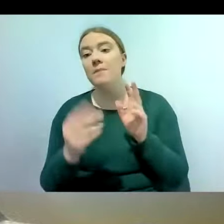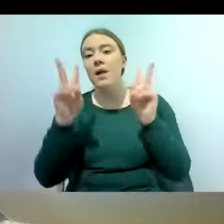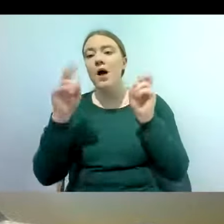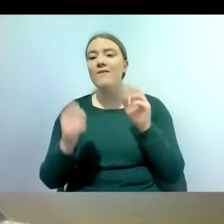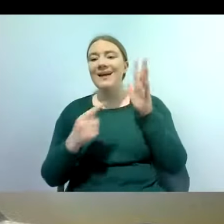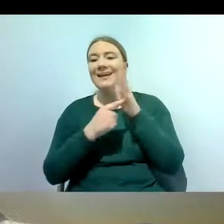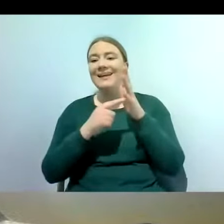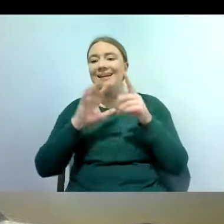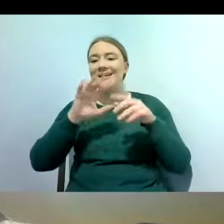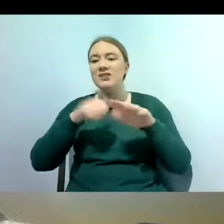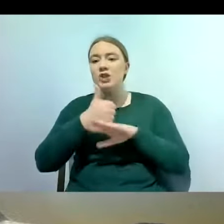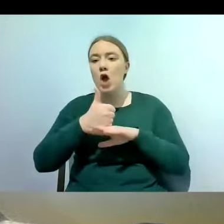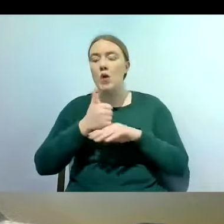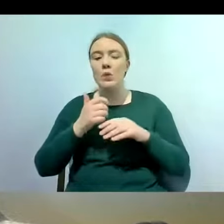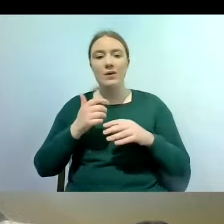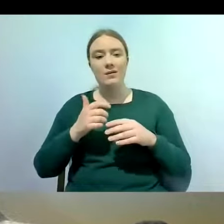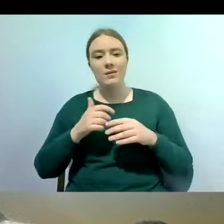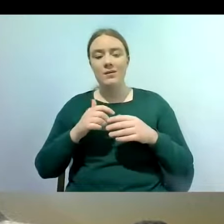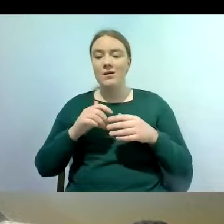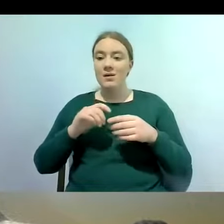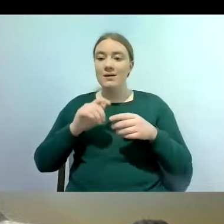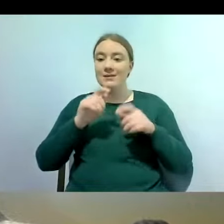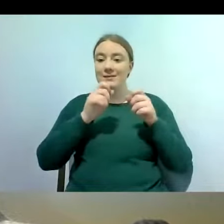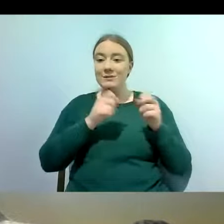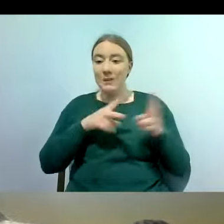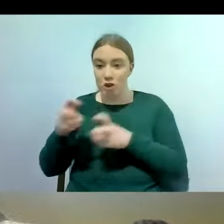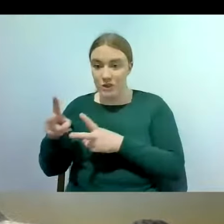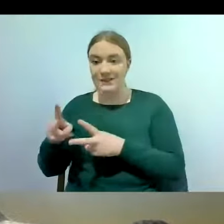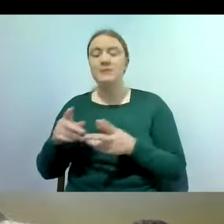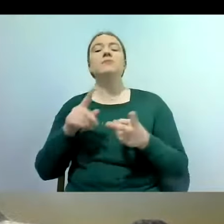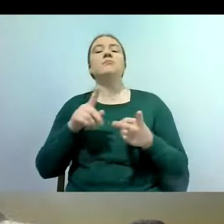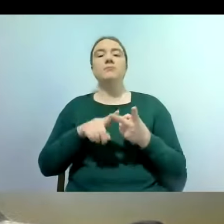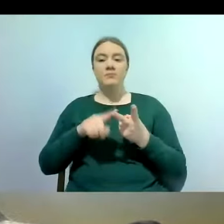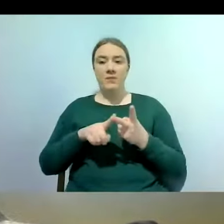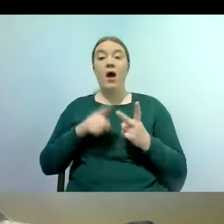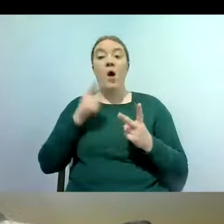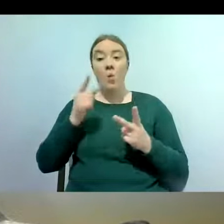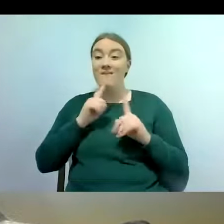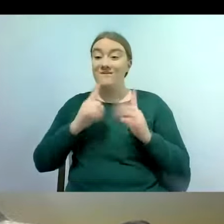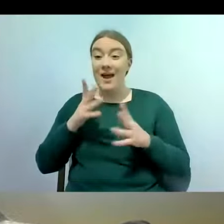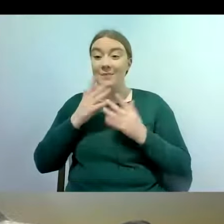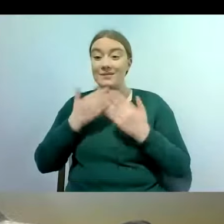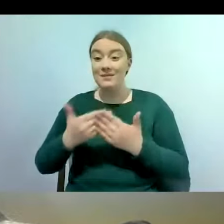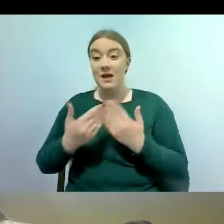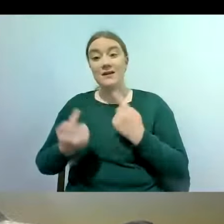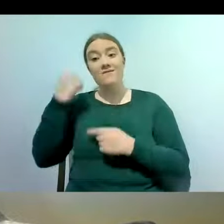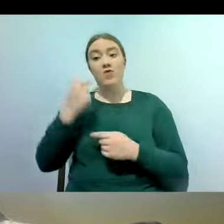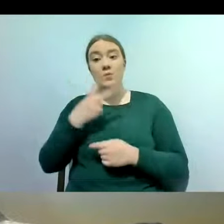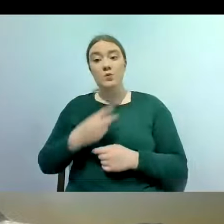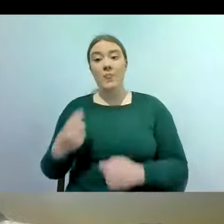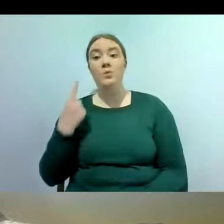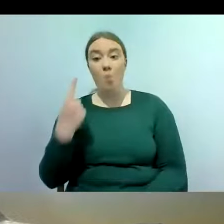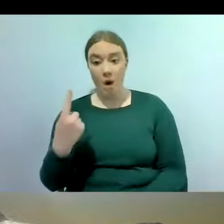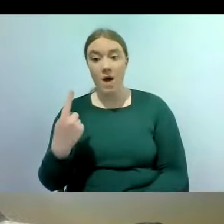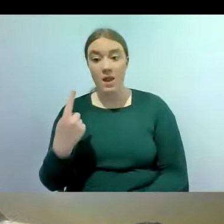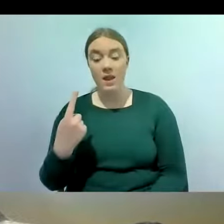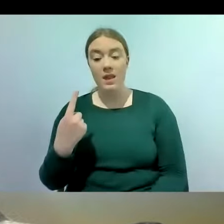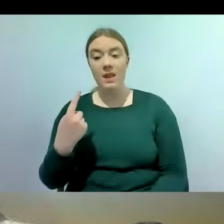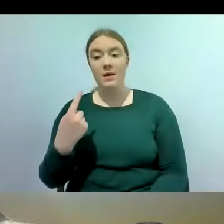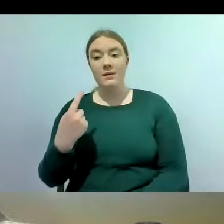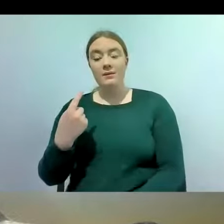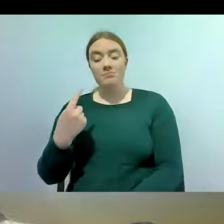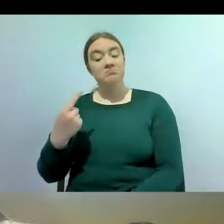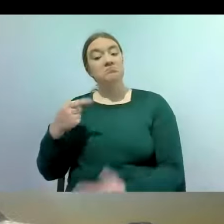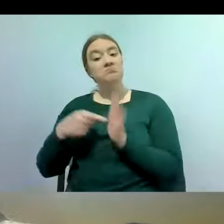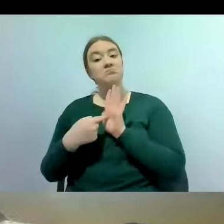um a very famous study from uh from earlier uh in in 2001 in fact um concluded that 25